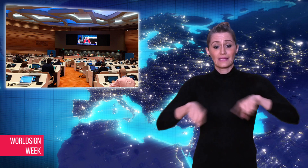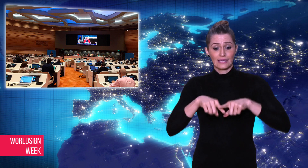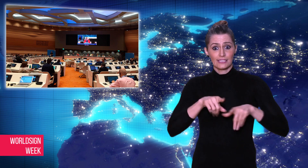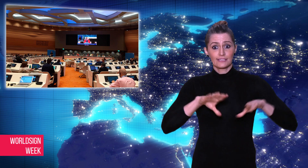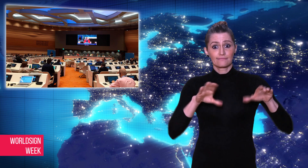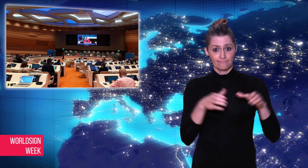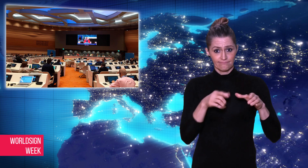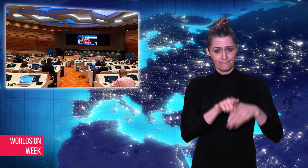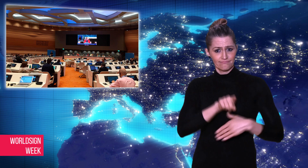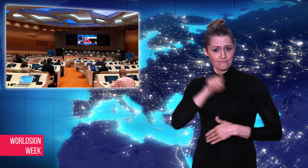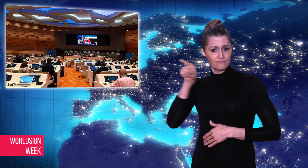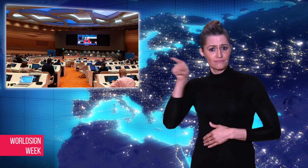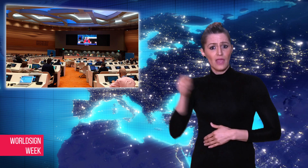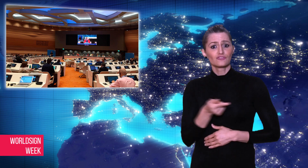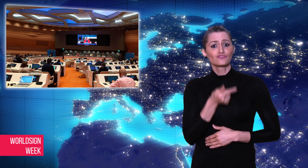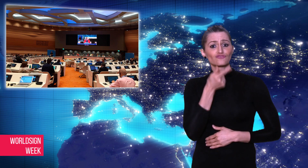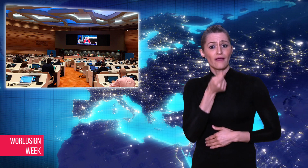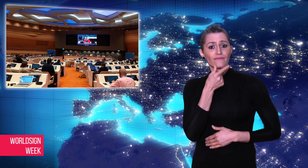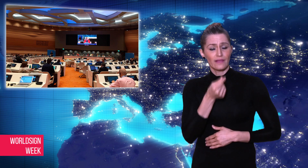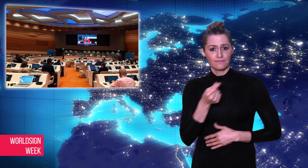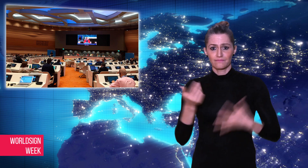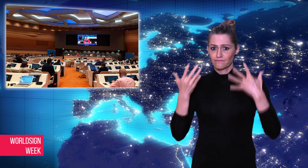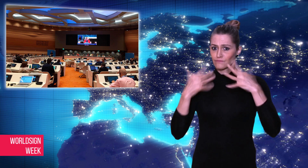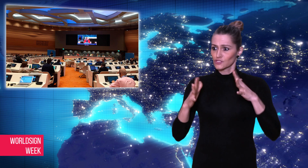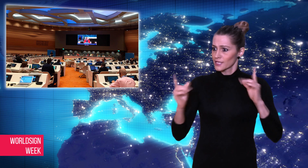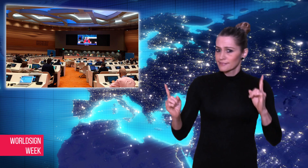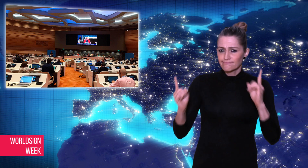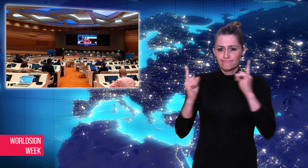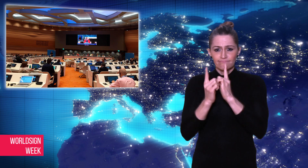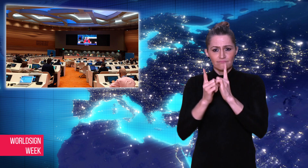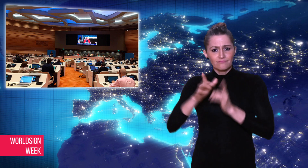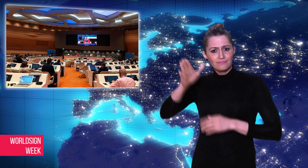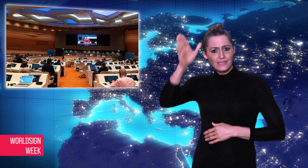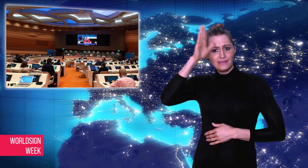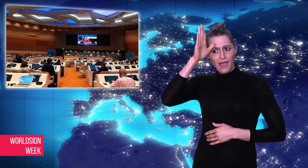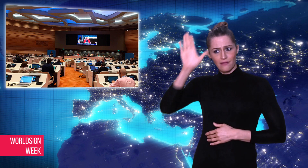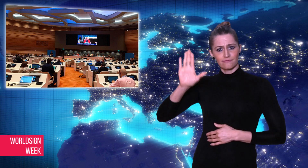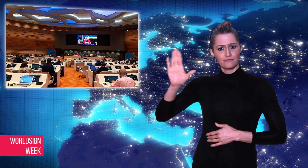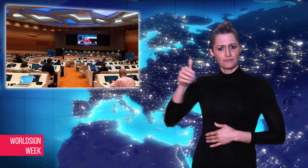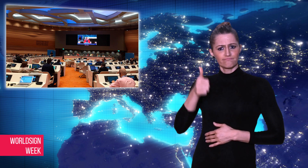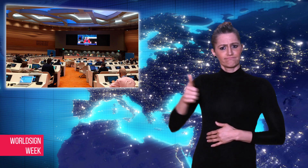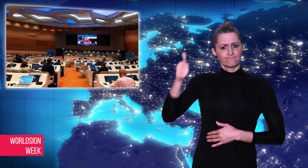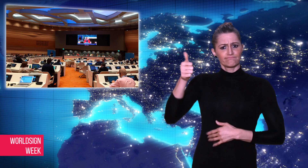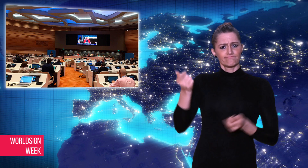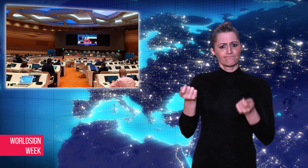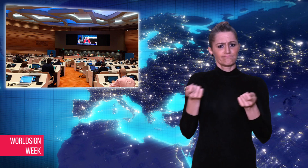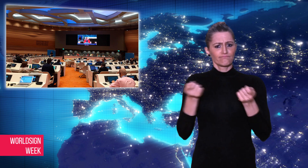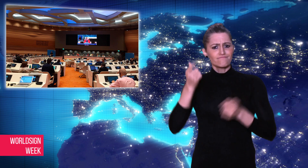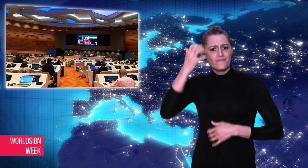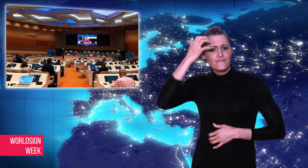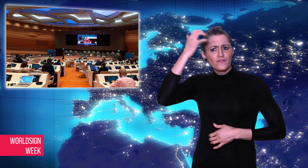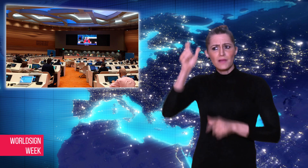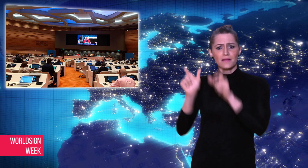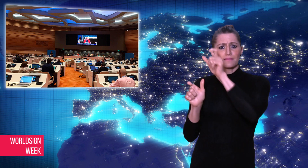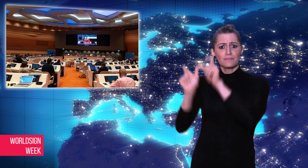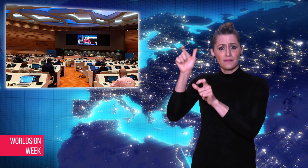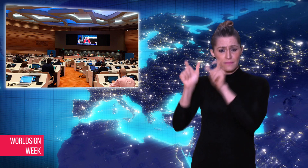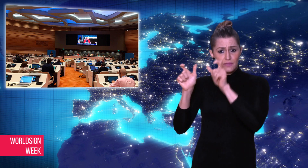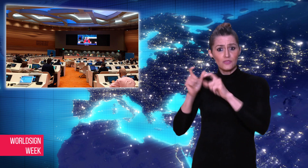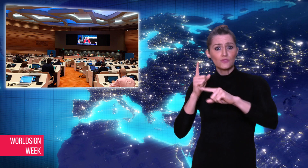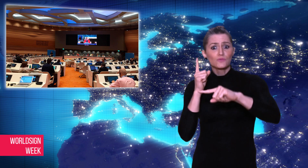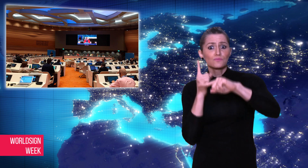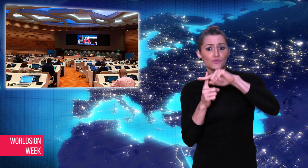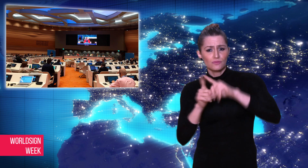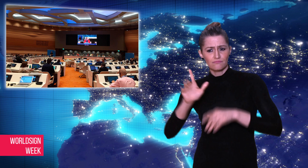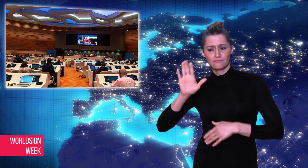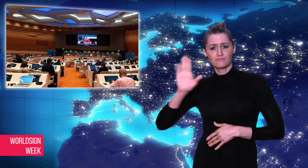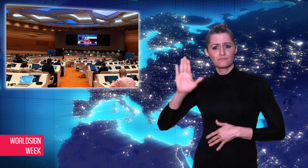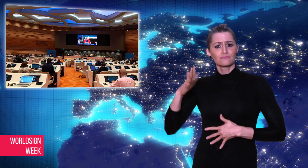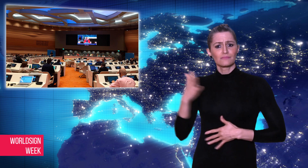Persons with Disabilities in Geneva met with Iraqi